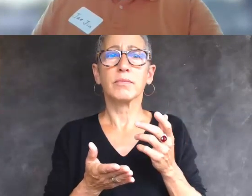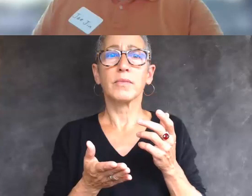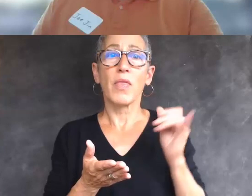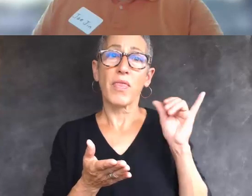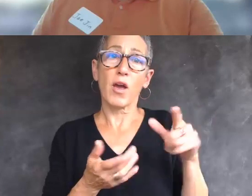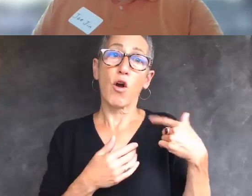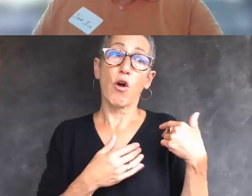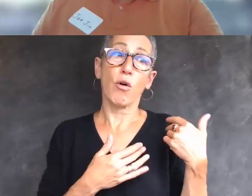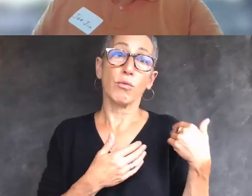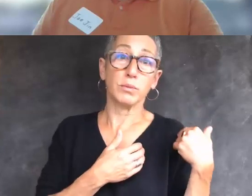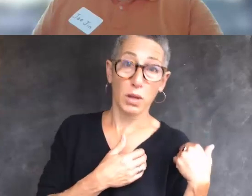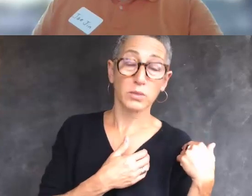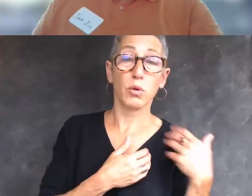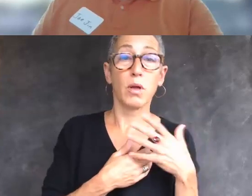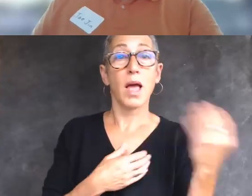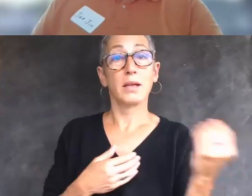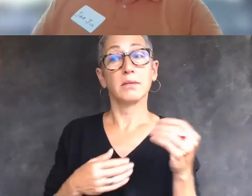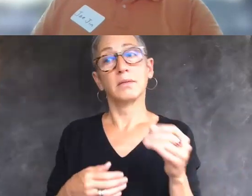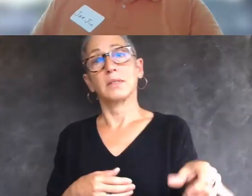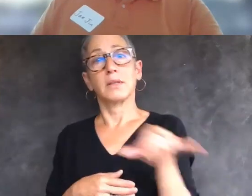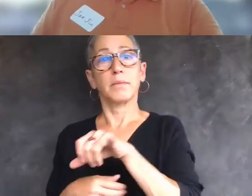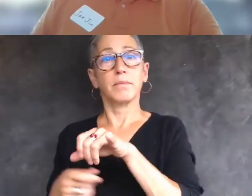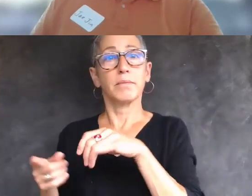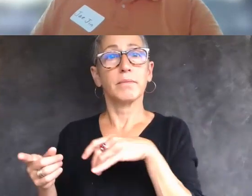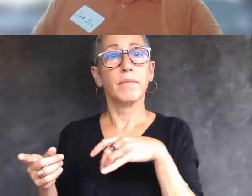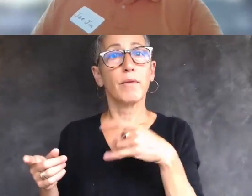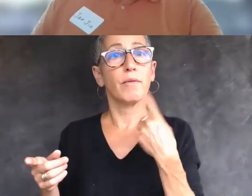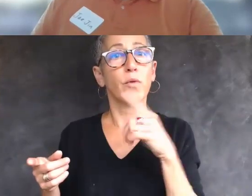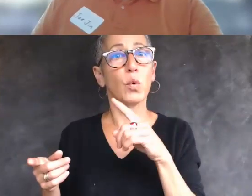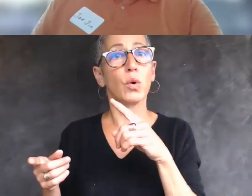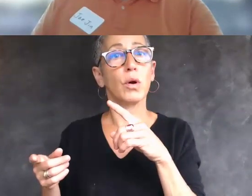I think we need a very much a reconsideration of what is